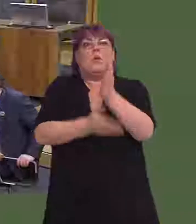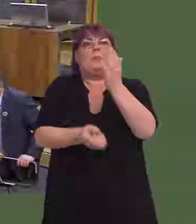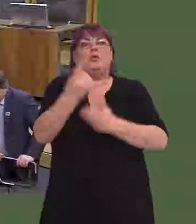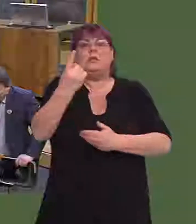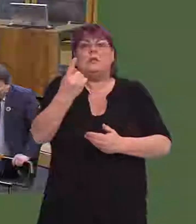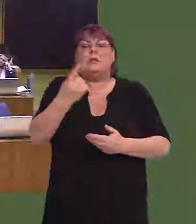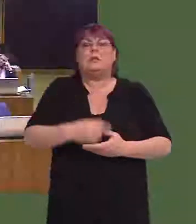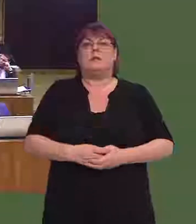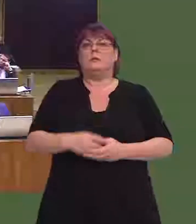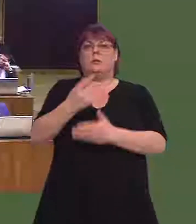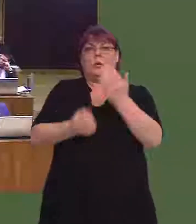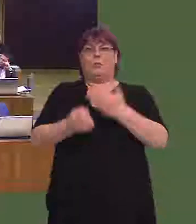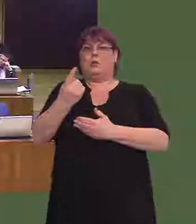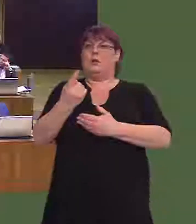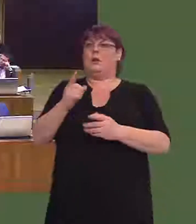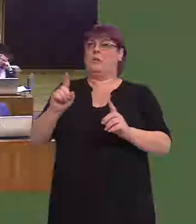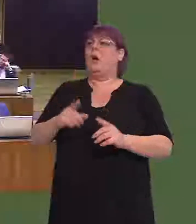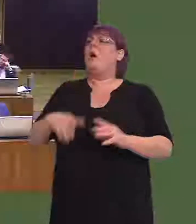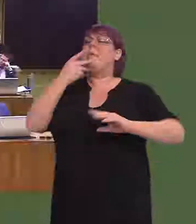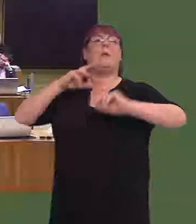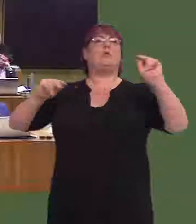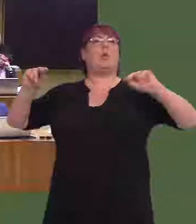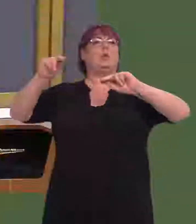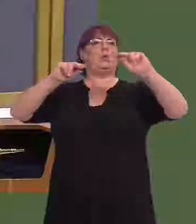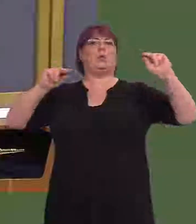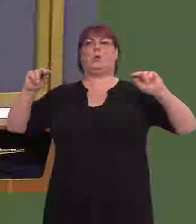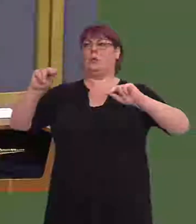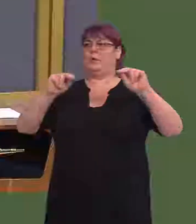[Interruption.] The opportunity, actually, is the rest of the worldó Y Llywydd / The Llywydd: I doó Neil Hamilton AM: ówhich is growing at a far greater rate than Europe.